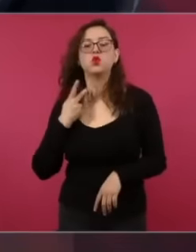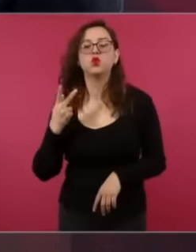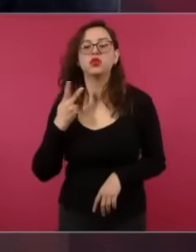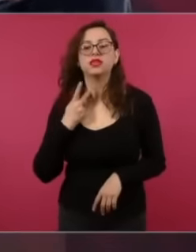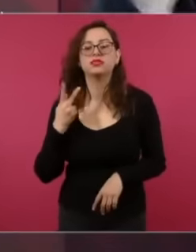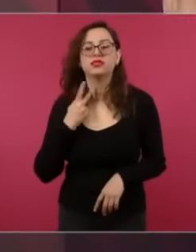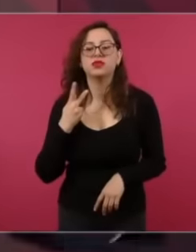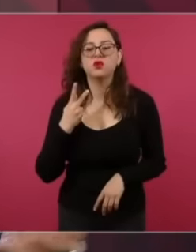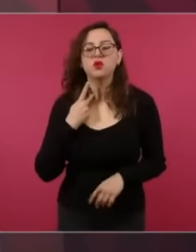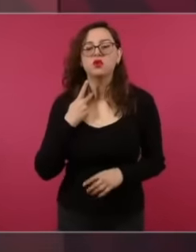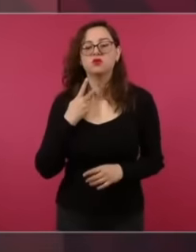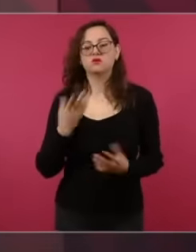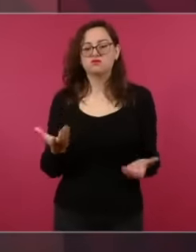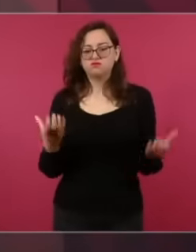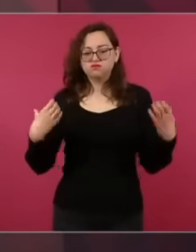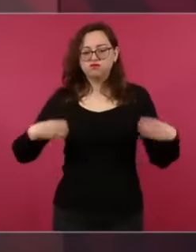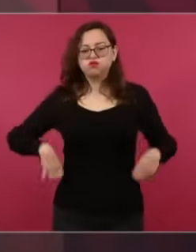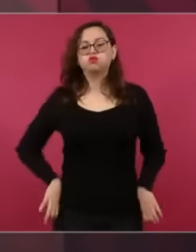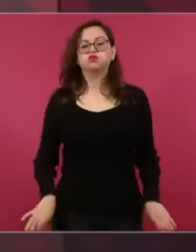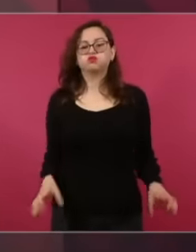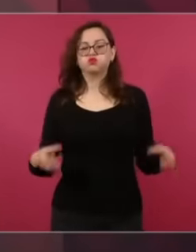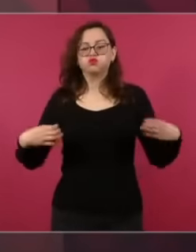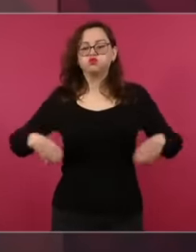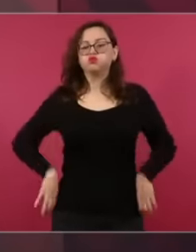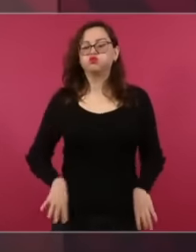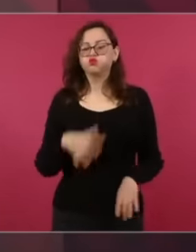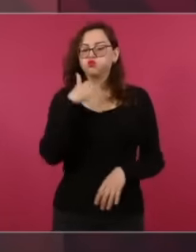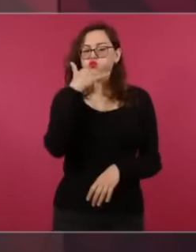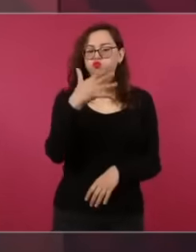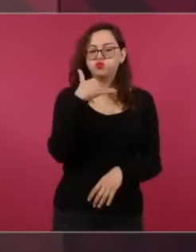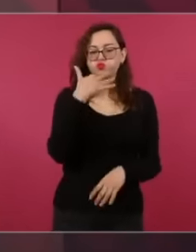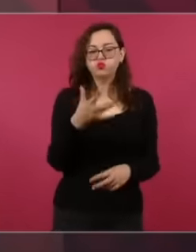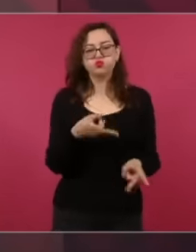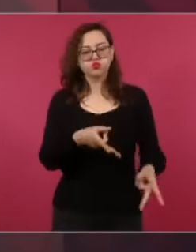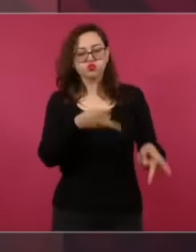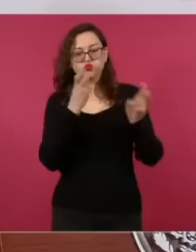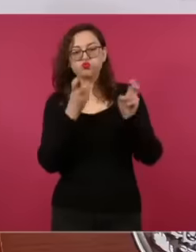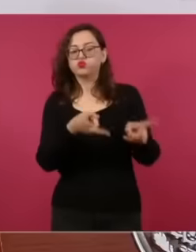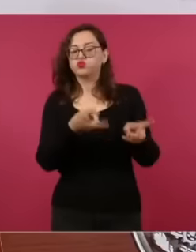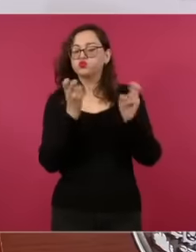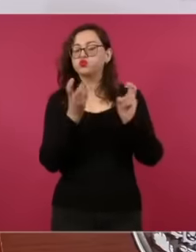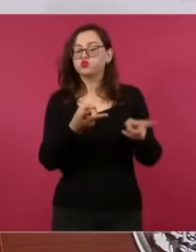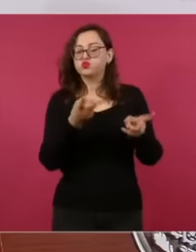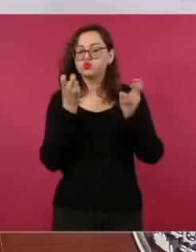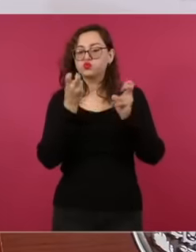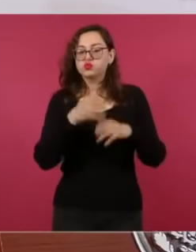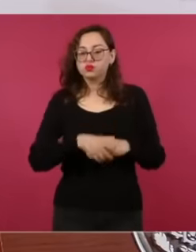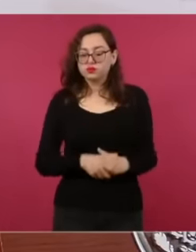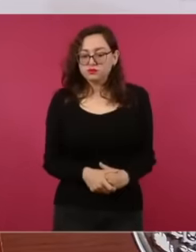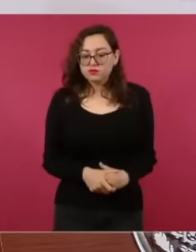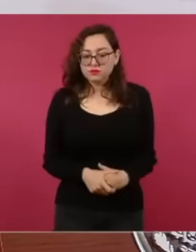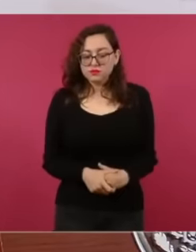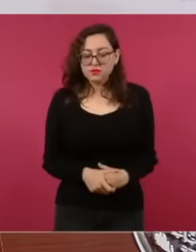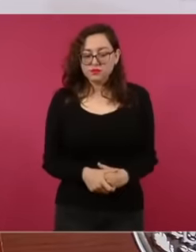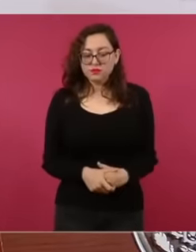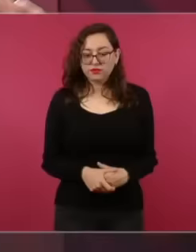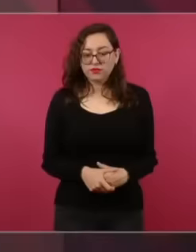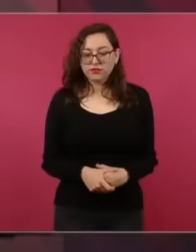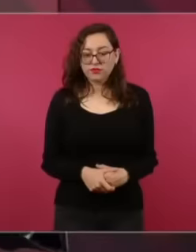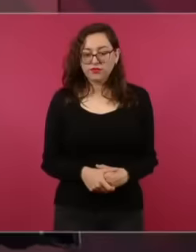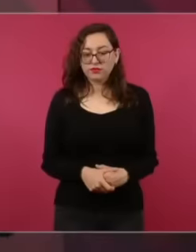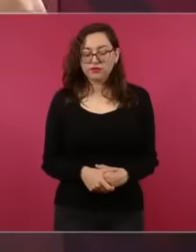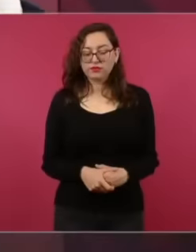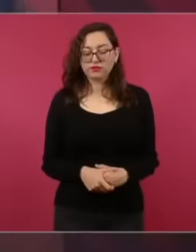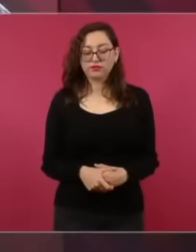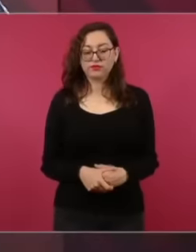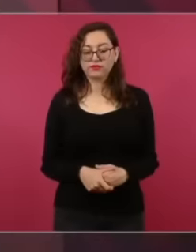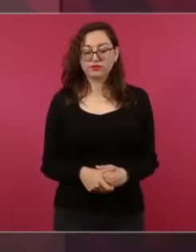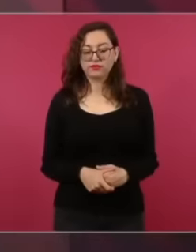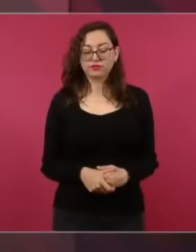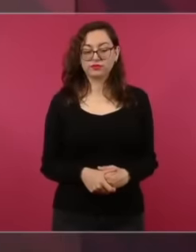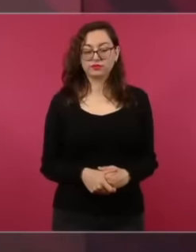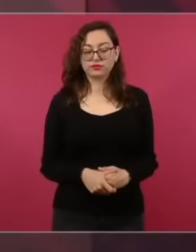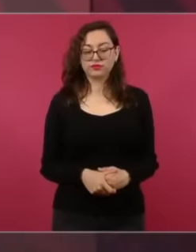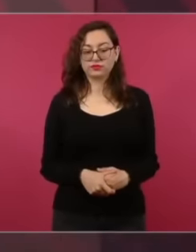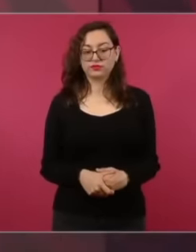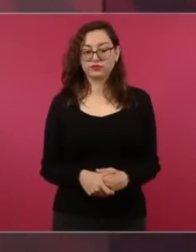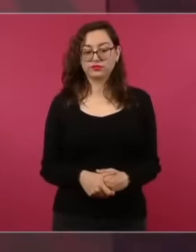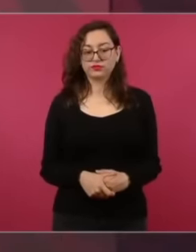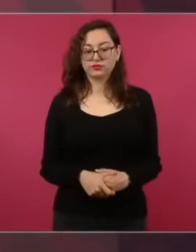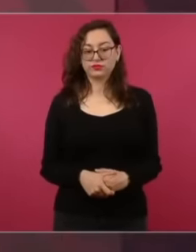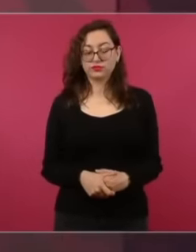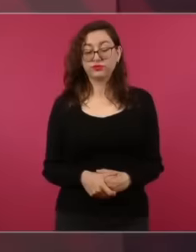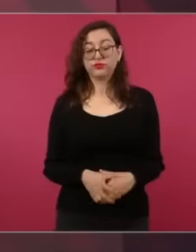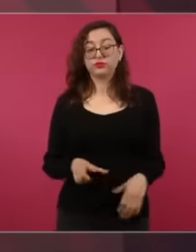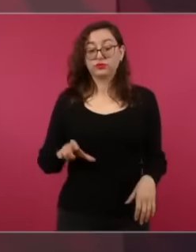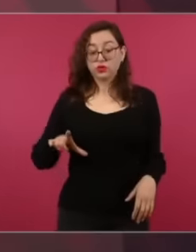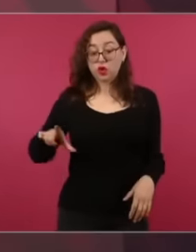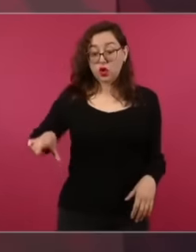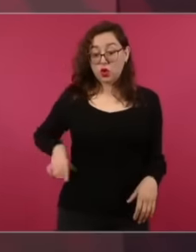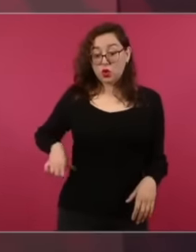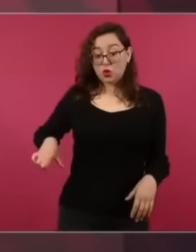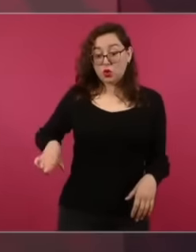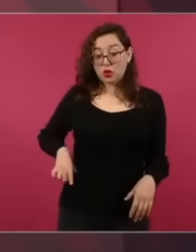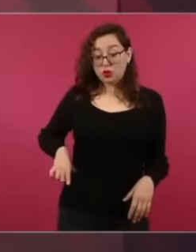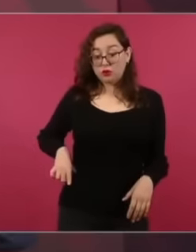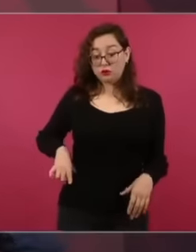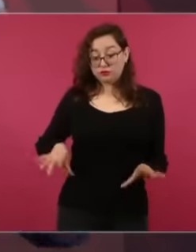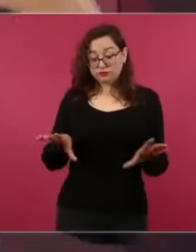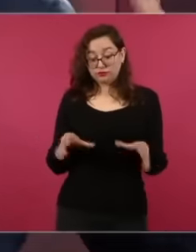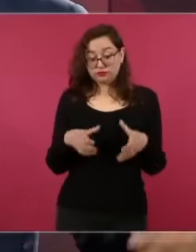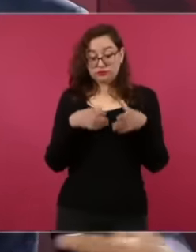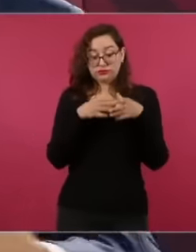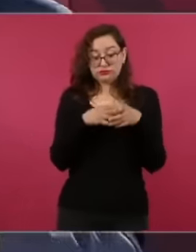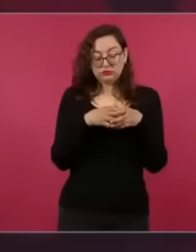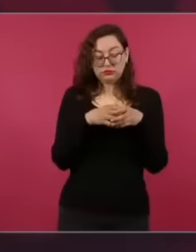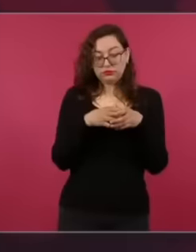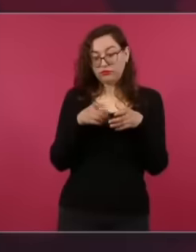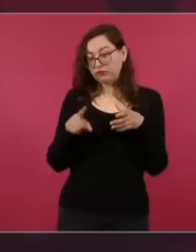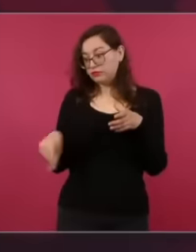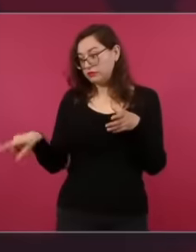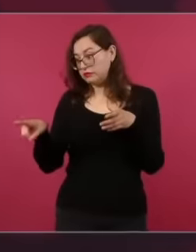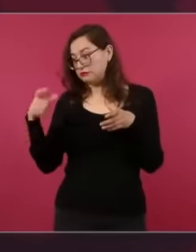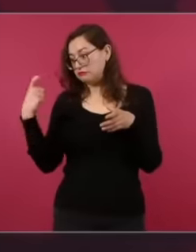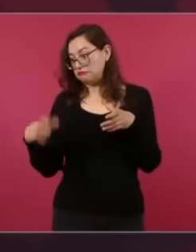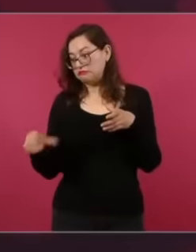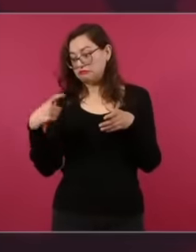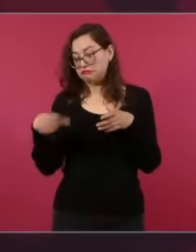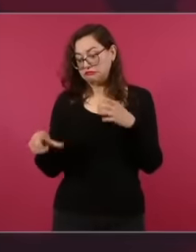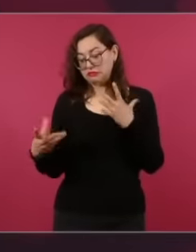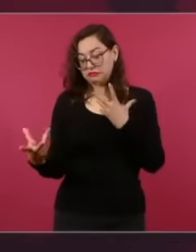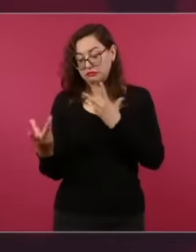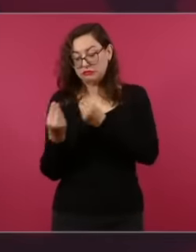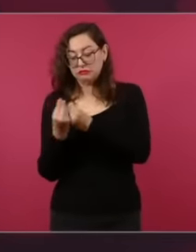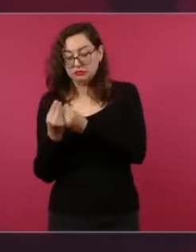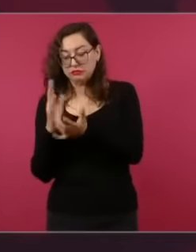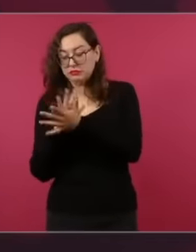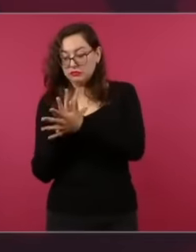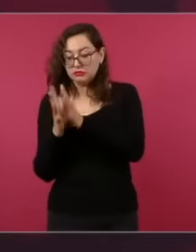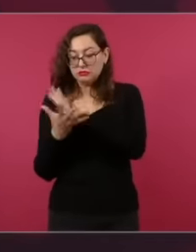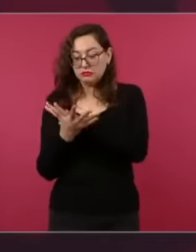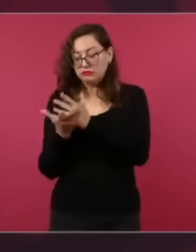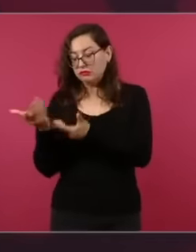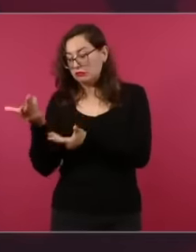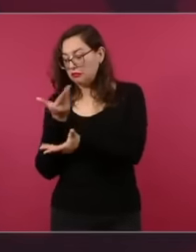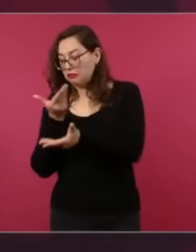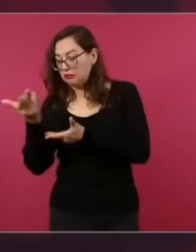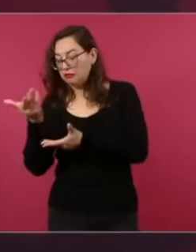public power, public power was kidnapped and policies were carried out to deliver public assets